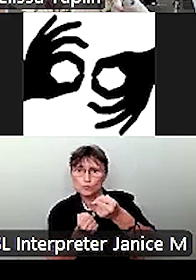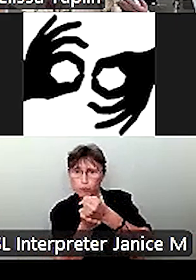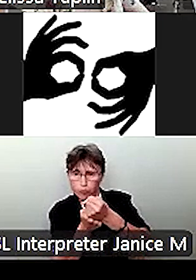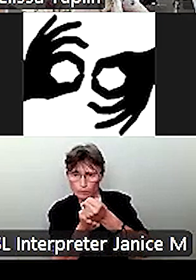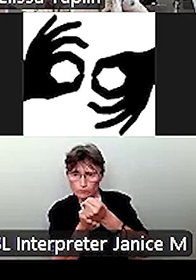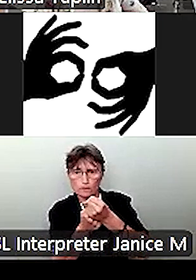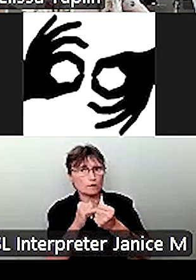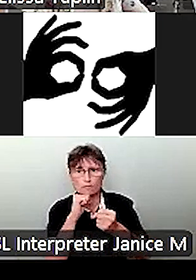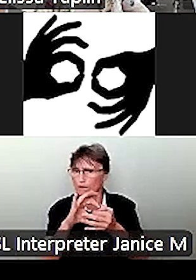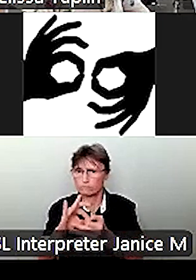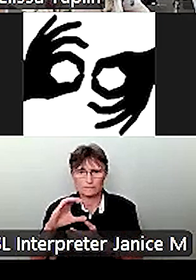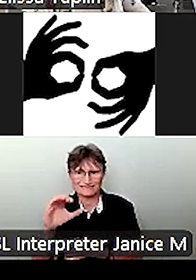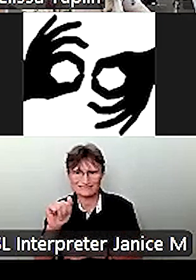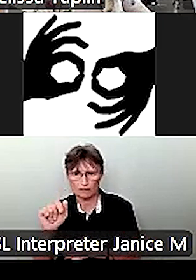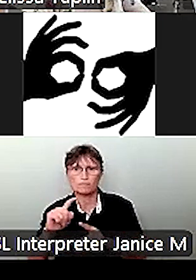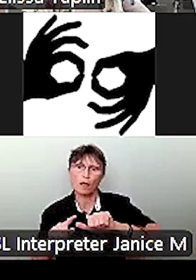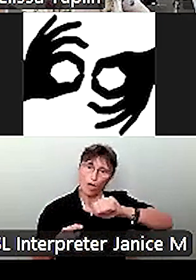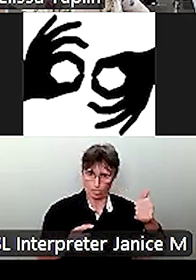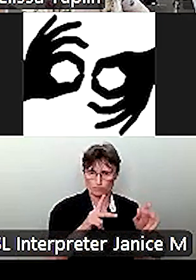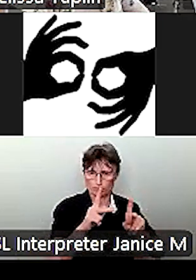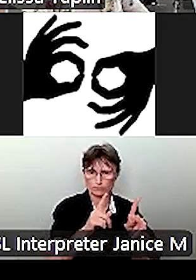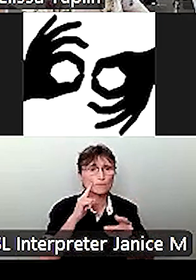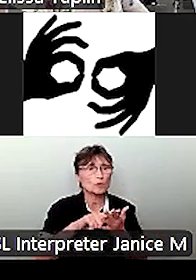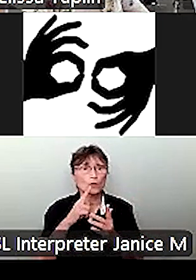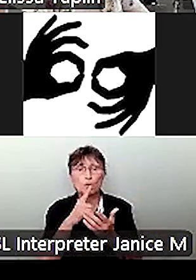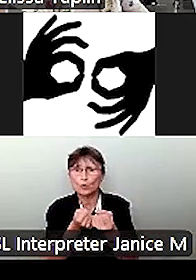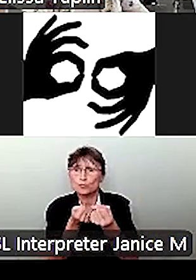So this could include support for any part of the granting process,